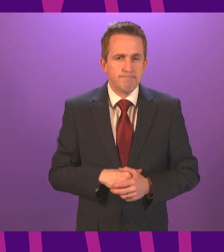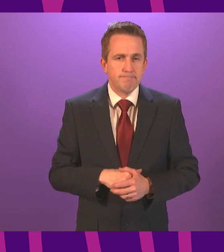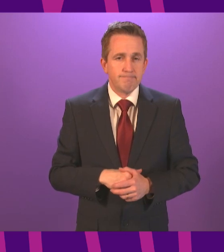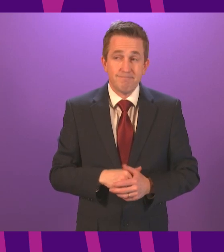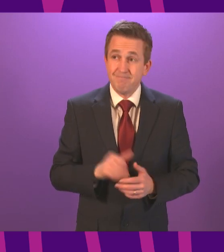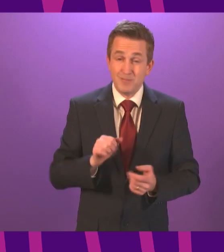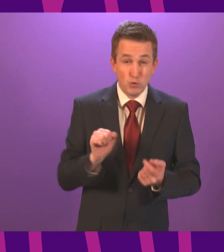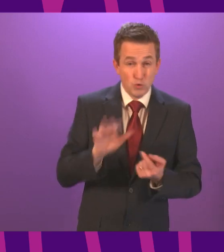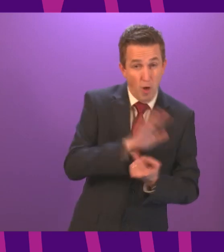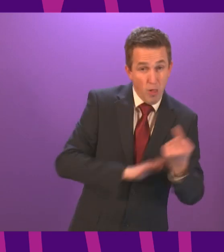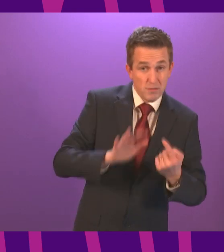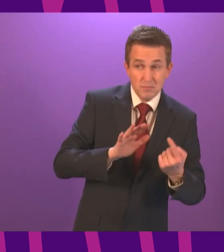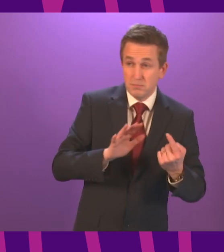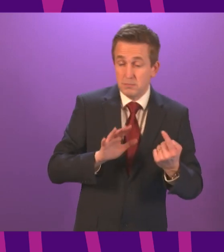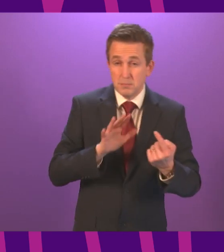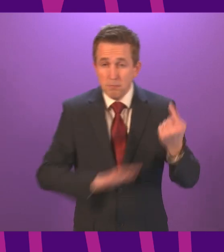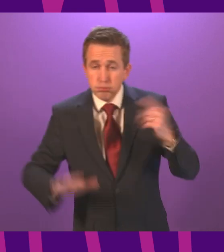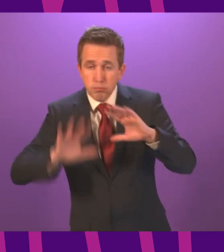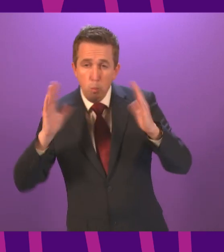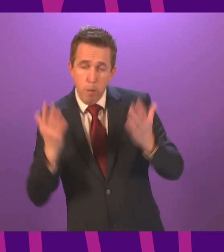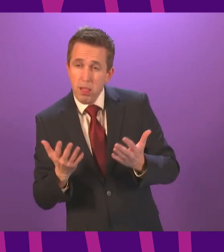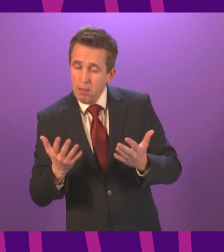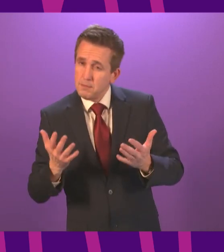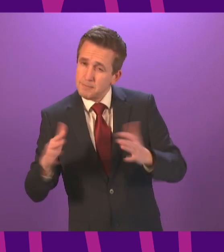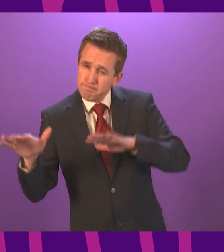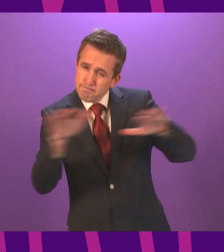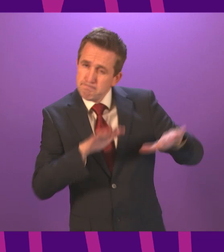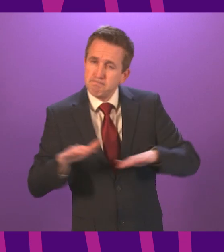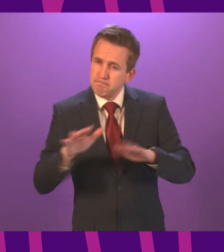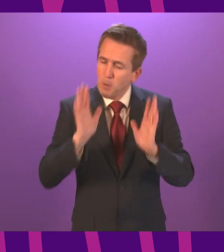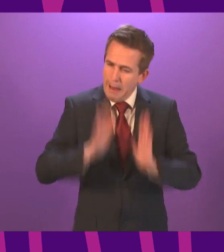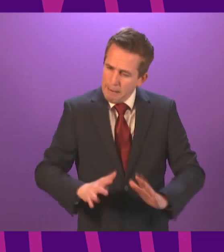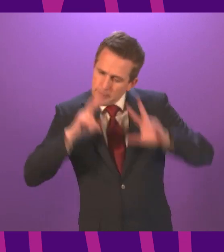Government must be to do what is necessary to save lives and protect health, even when